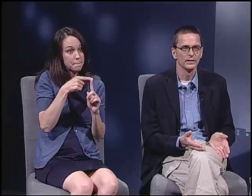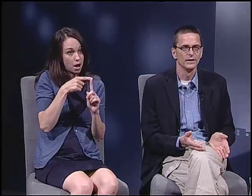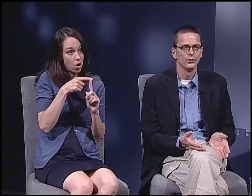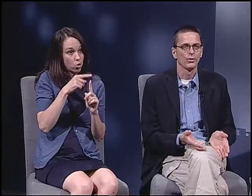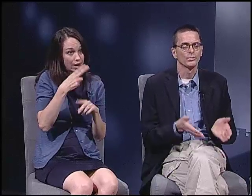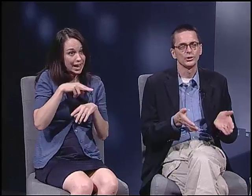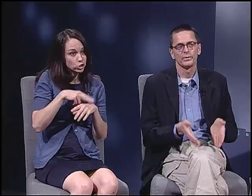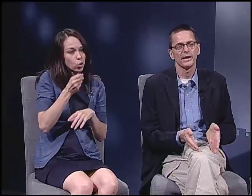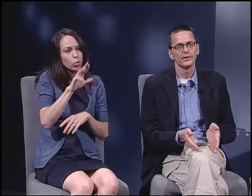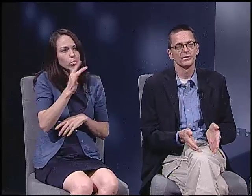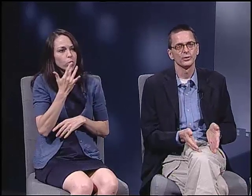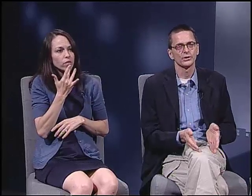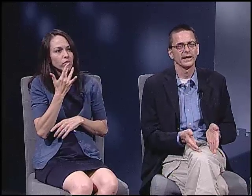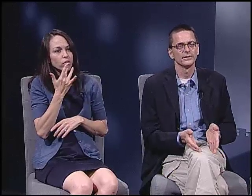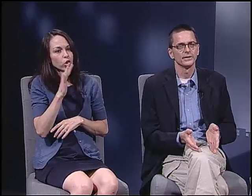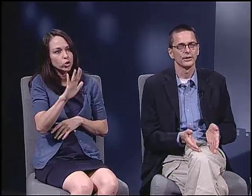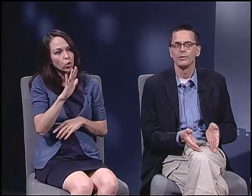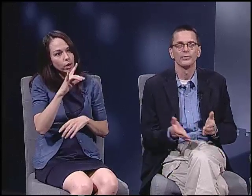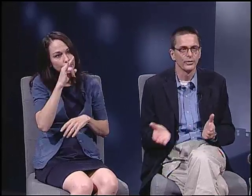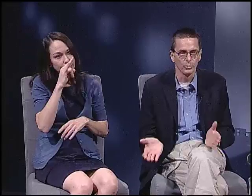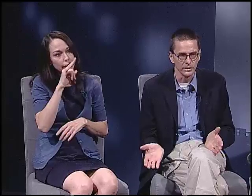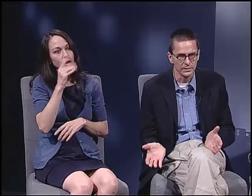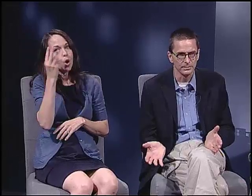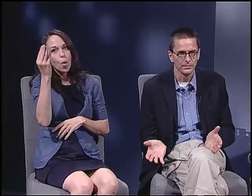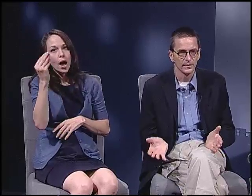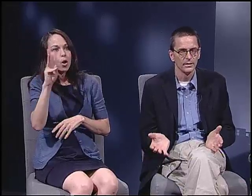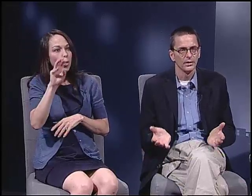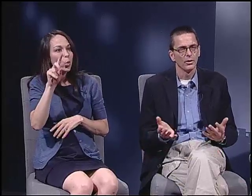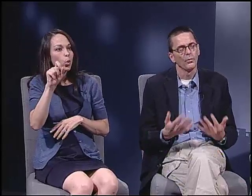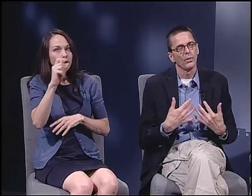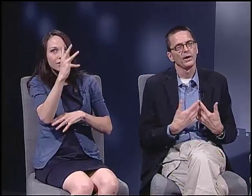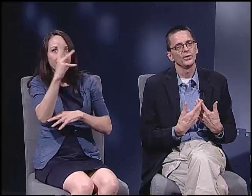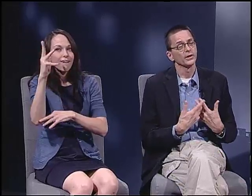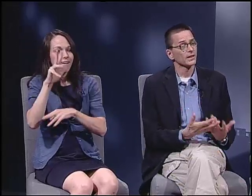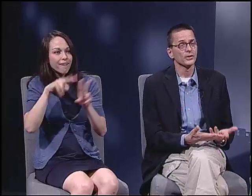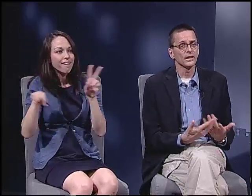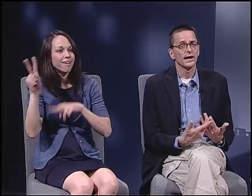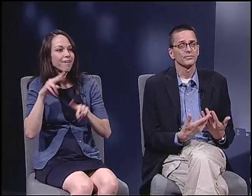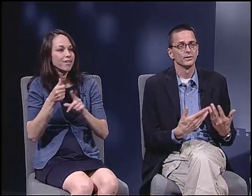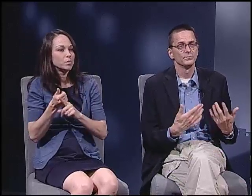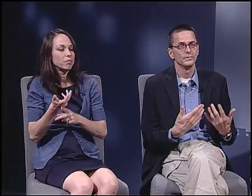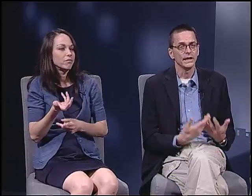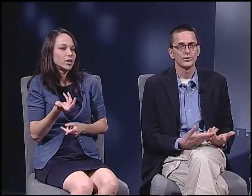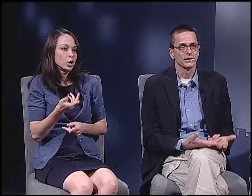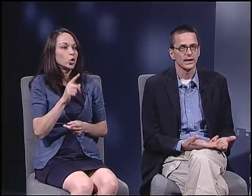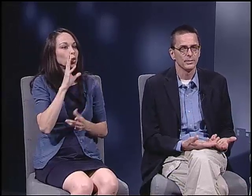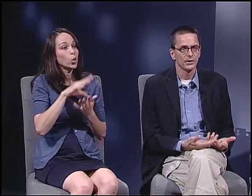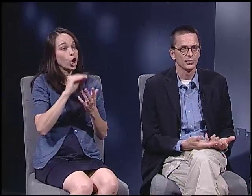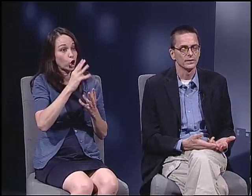or would you rather your child go out in the woods? Well, you're going to learn a lot from nature documentaries,